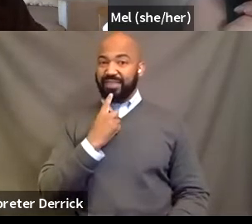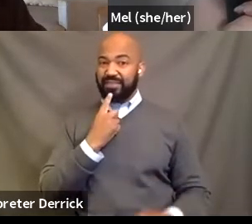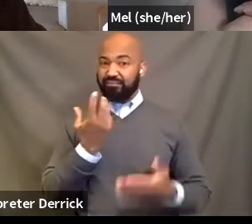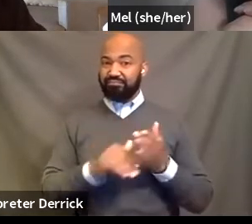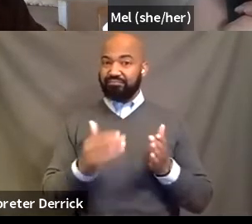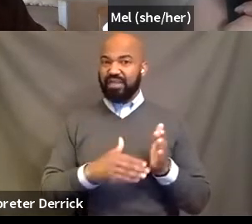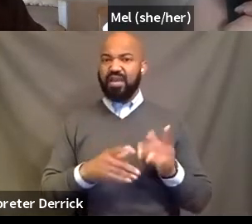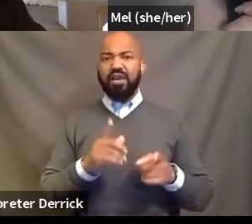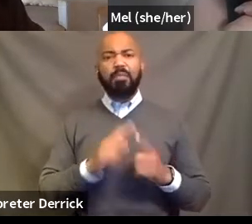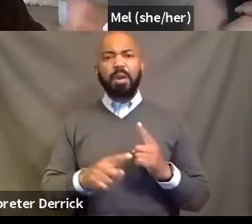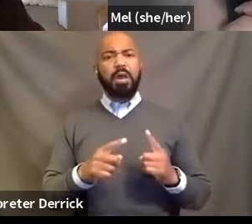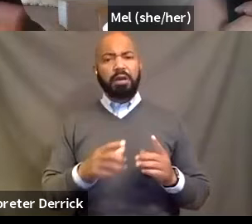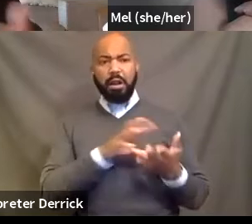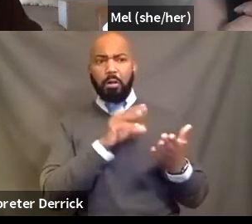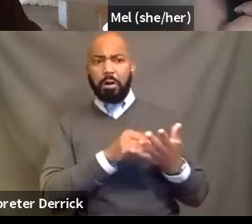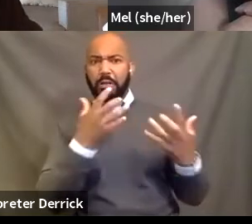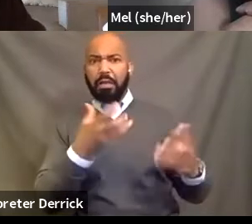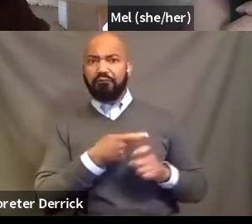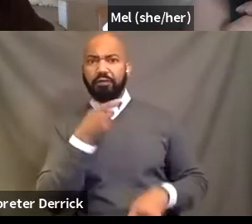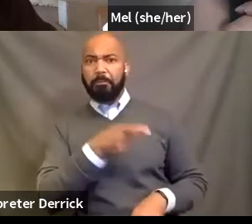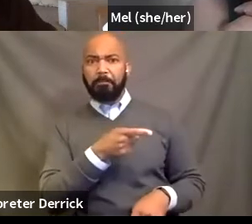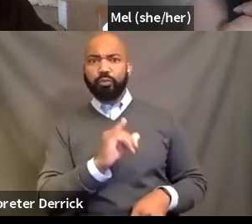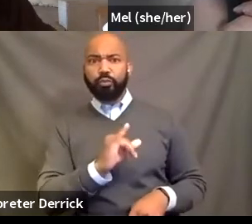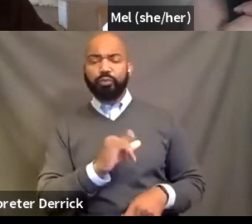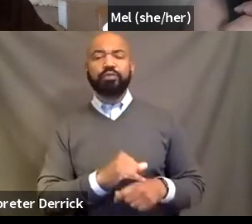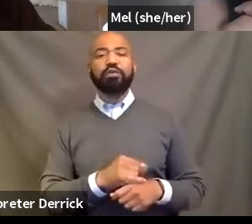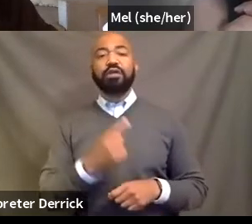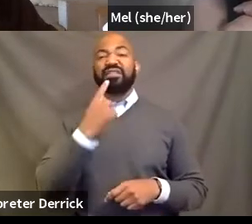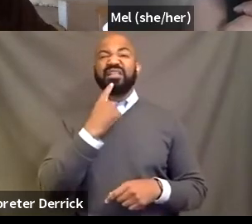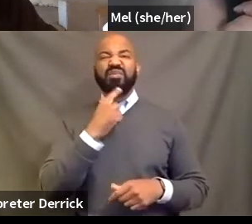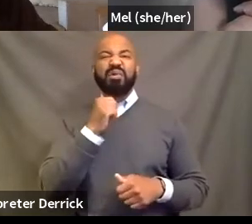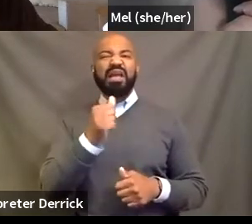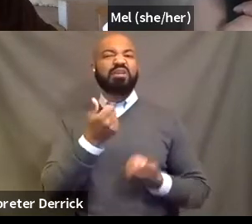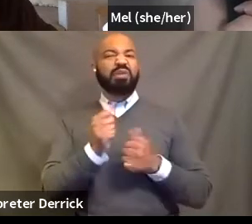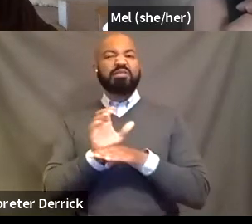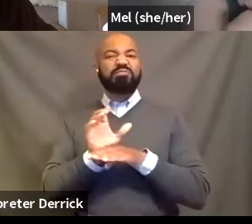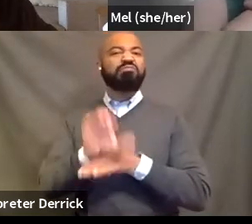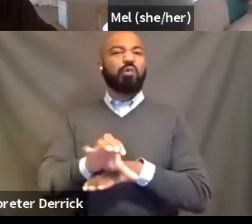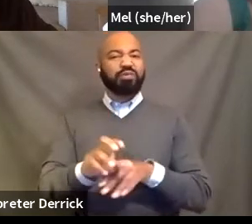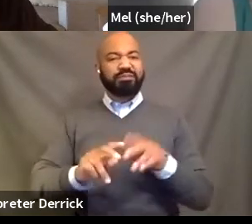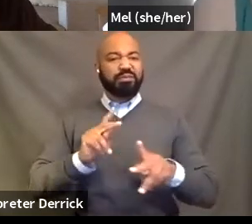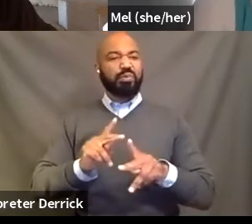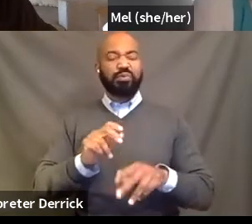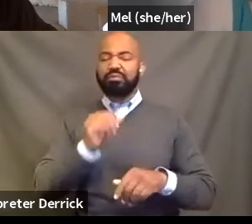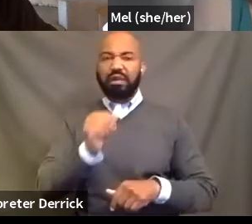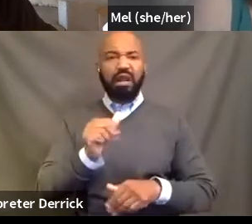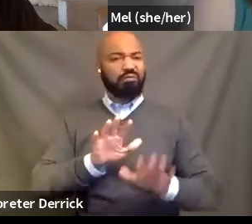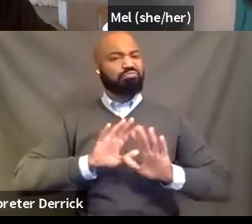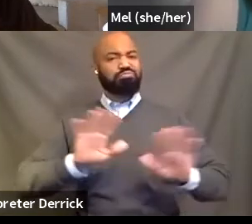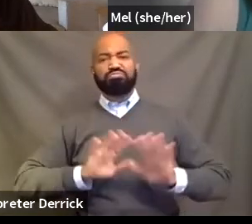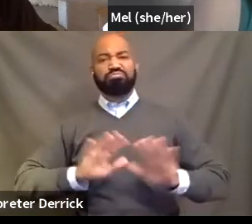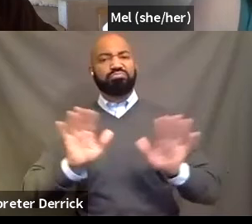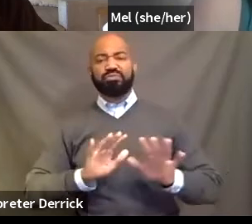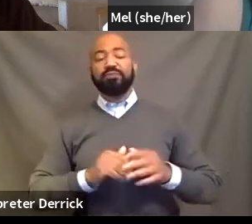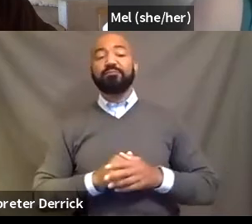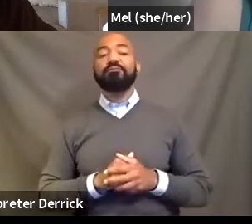Leah (she/her): I want to use the word easy like it felt easy to put together acknowledging the the Labor that that we all have put into it as well.